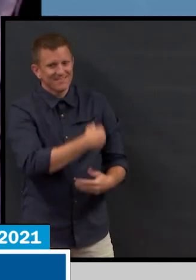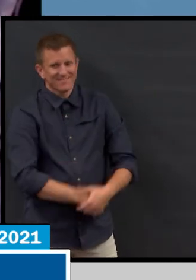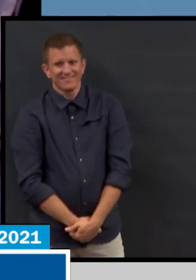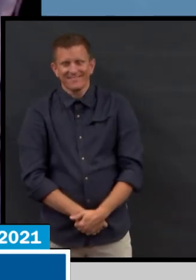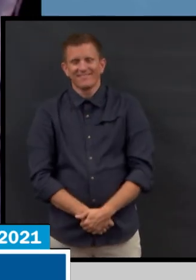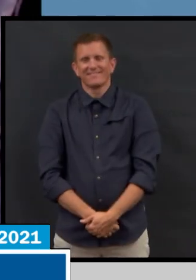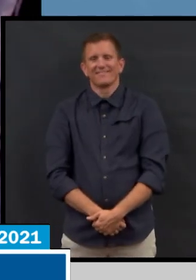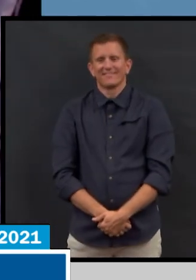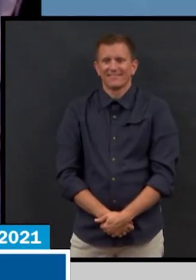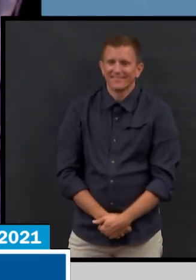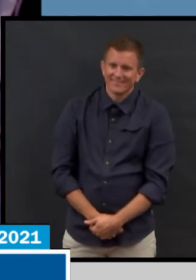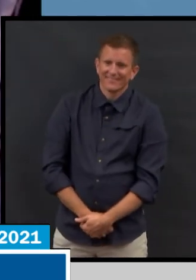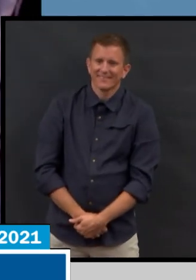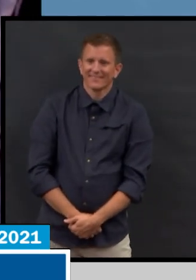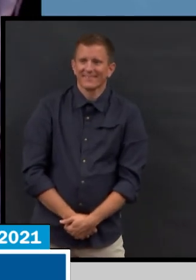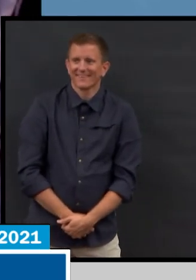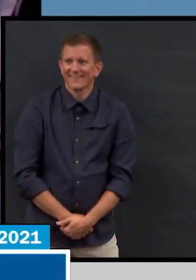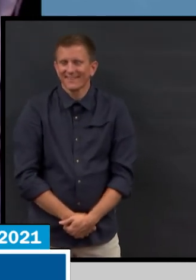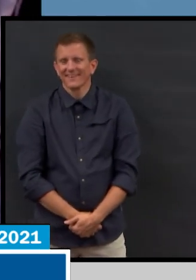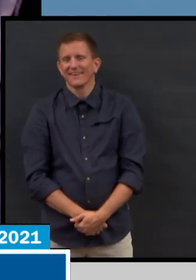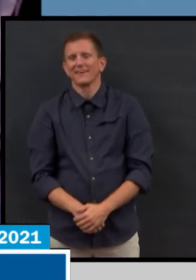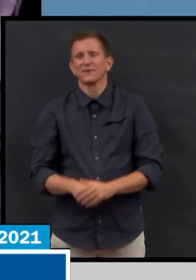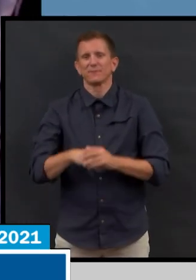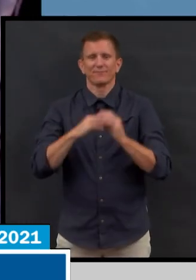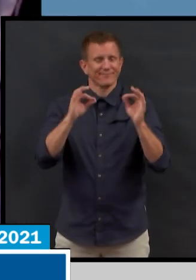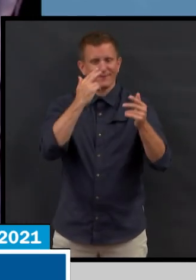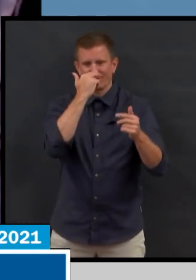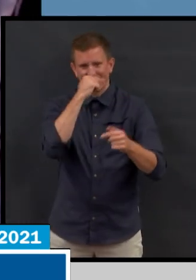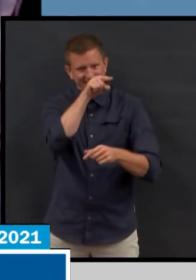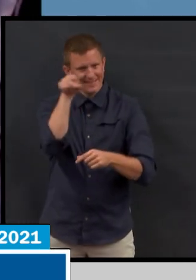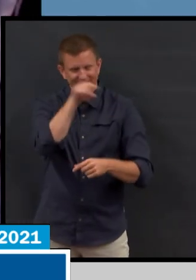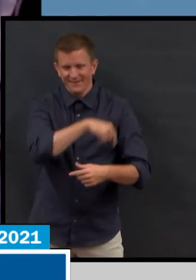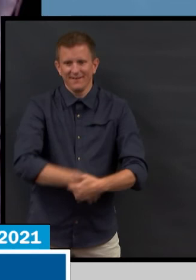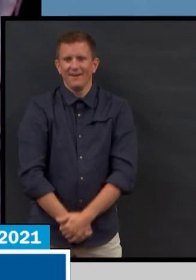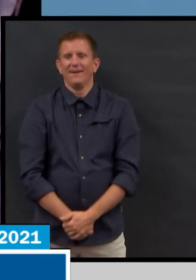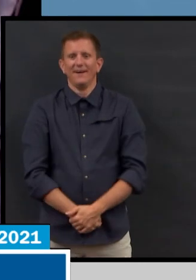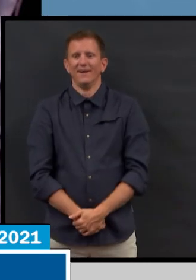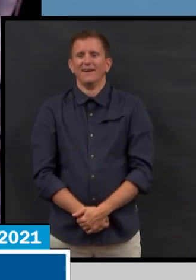that's funny uh this one is for you councilman herndon it deals with